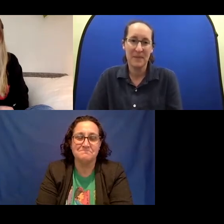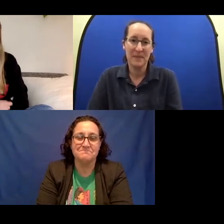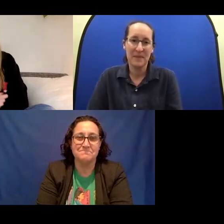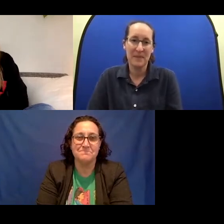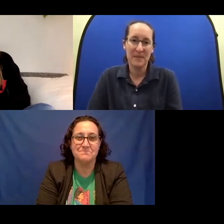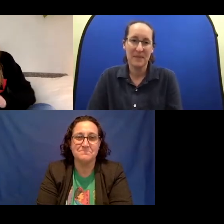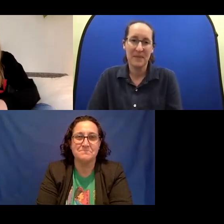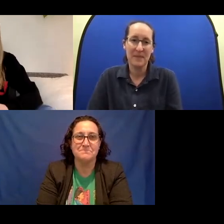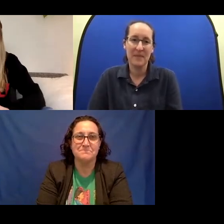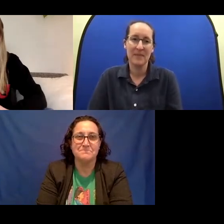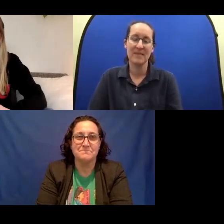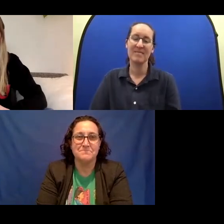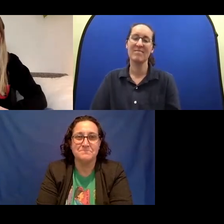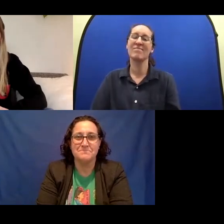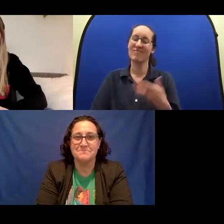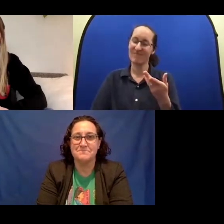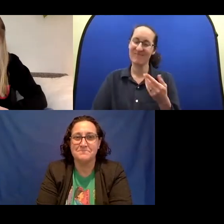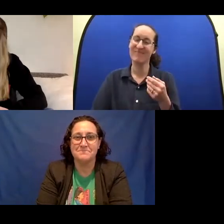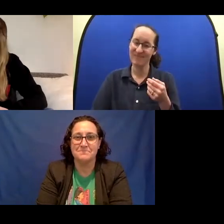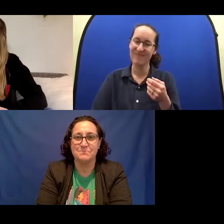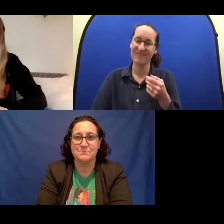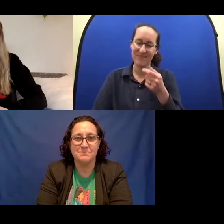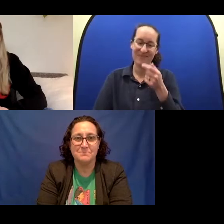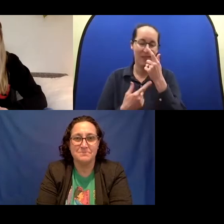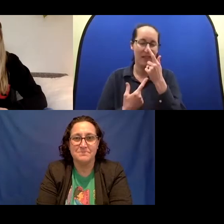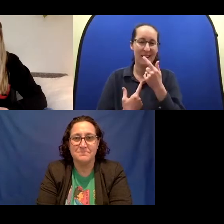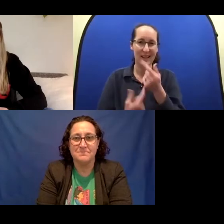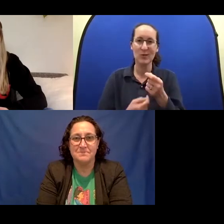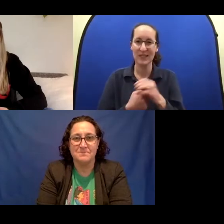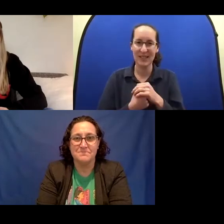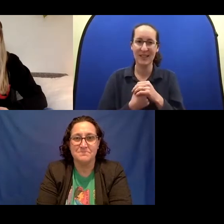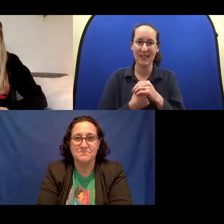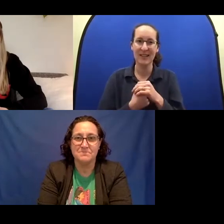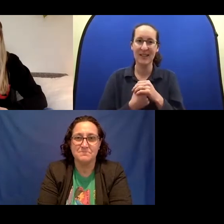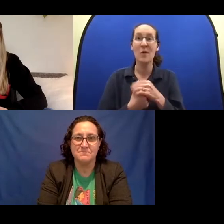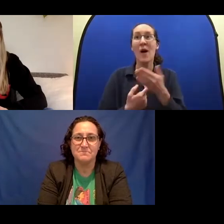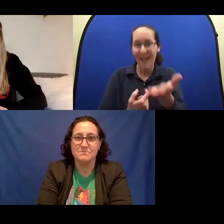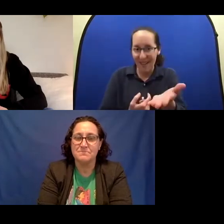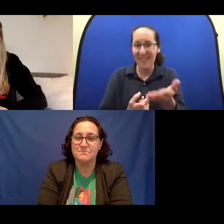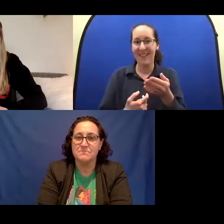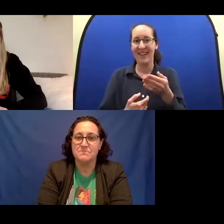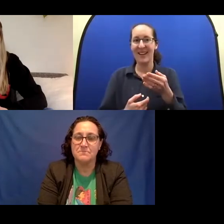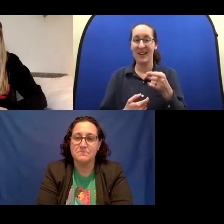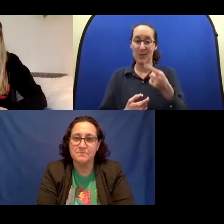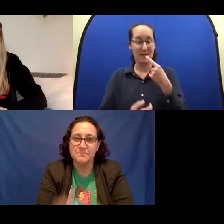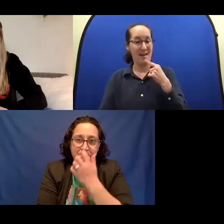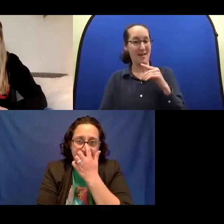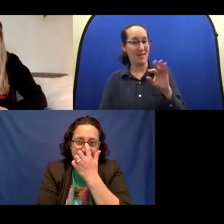That's really interesting, specifically that you talk about feminism and also being a really